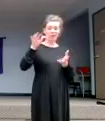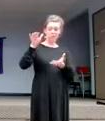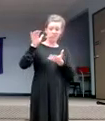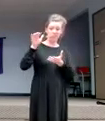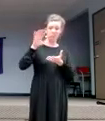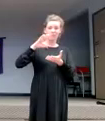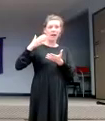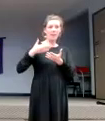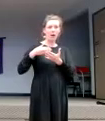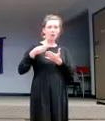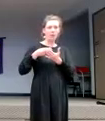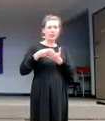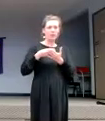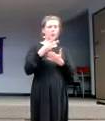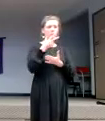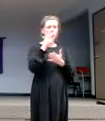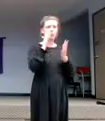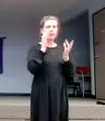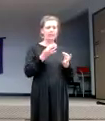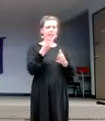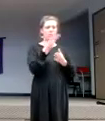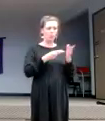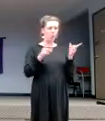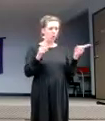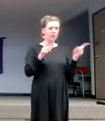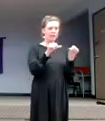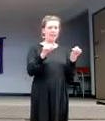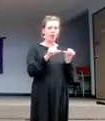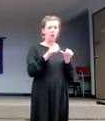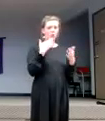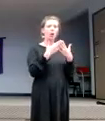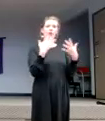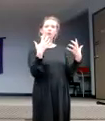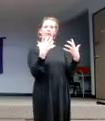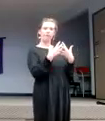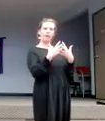This, both these areas seem like a good fit for the amount of funding available. So that's